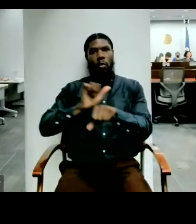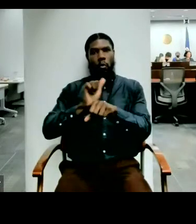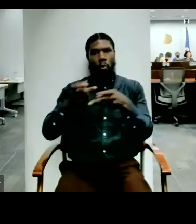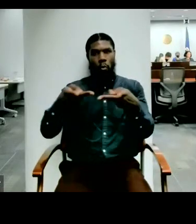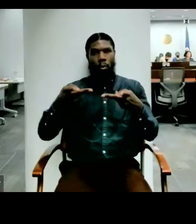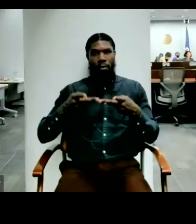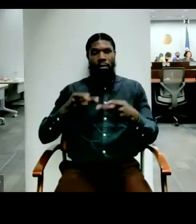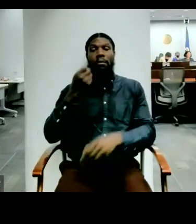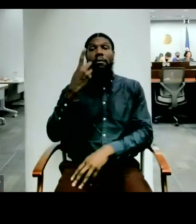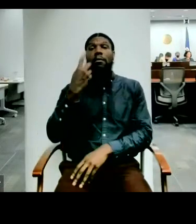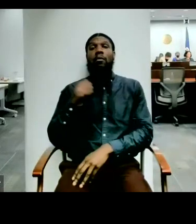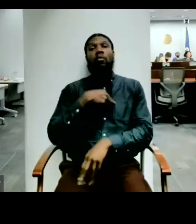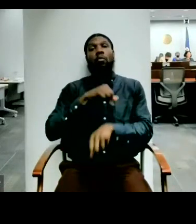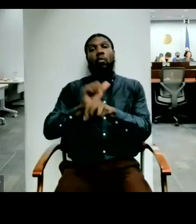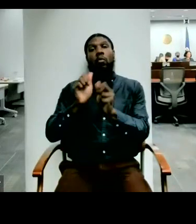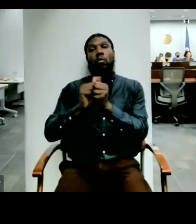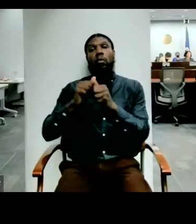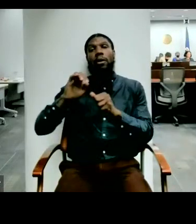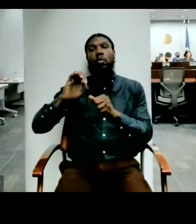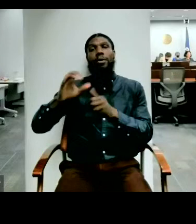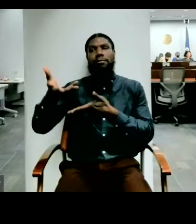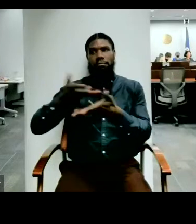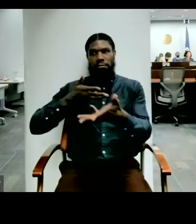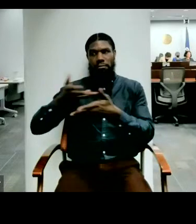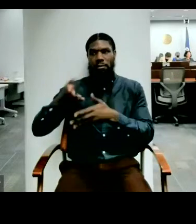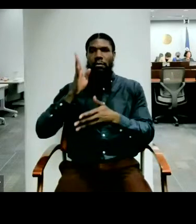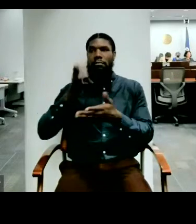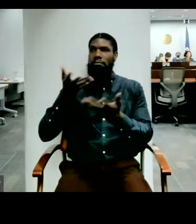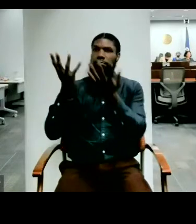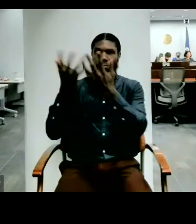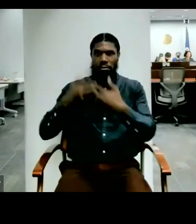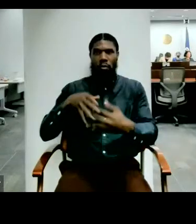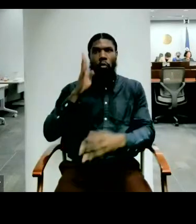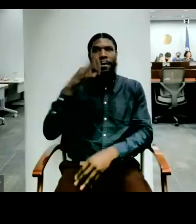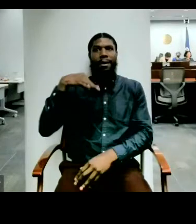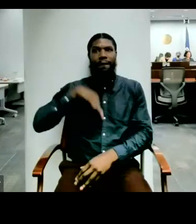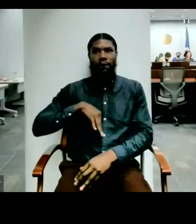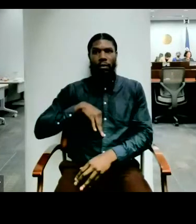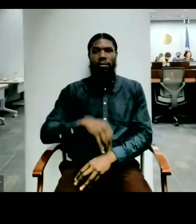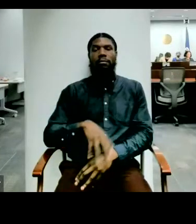degree we can with the EEOC towards that end is helpful. If I get an investigator in office